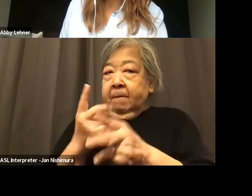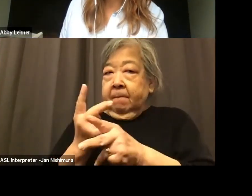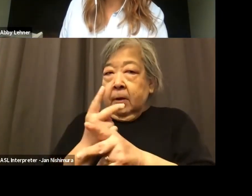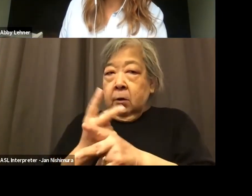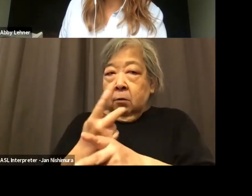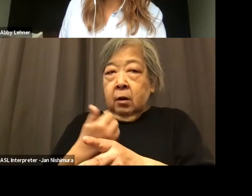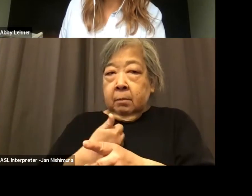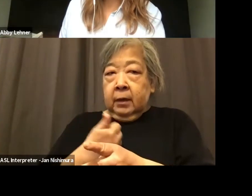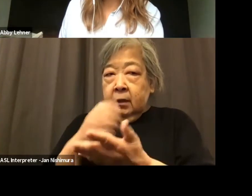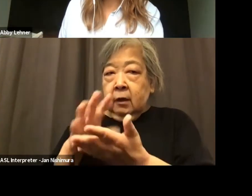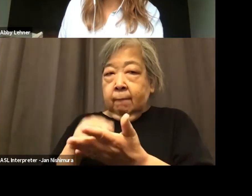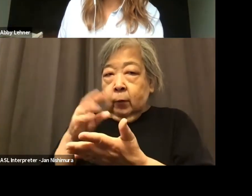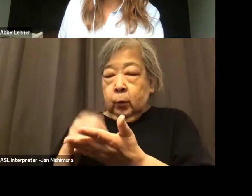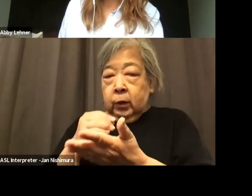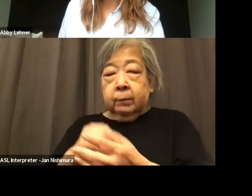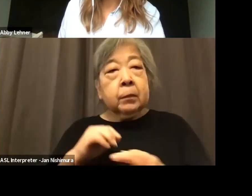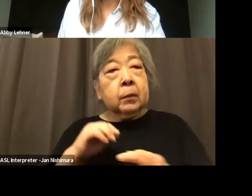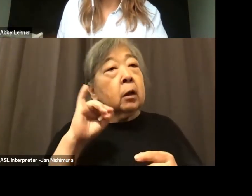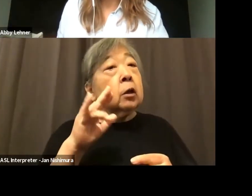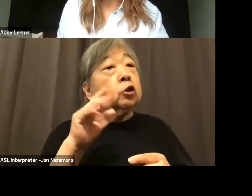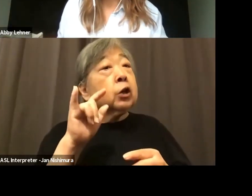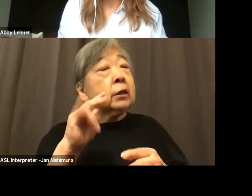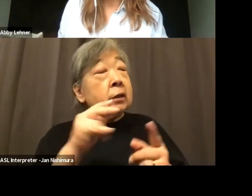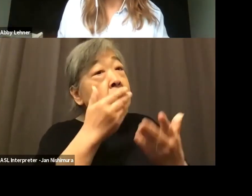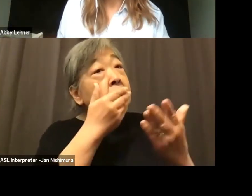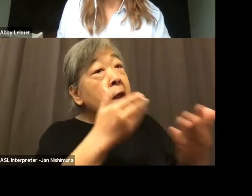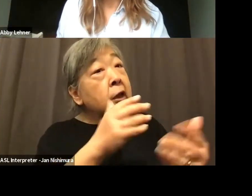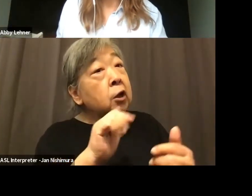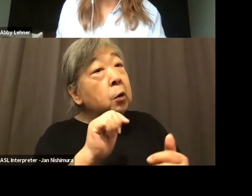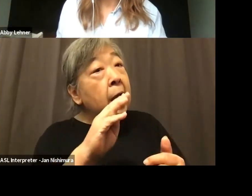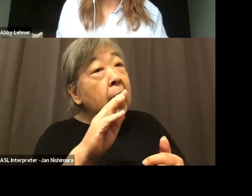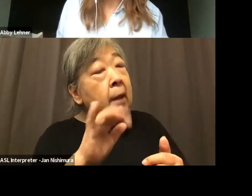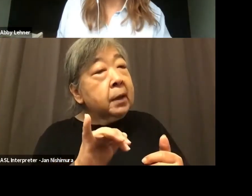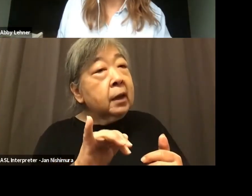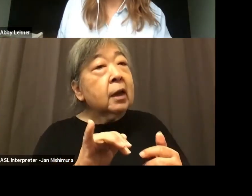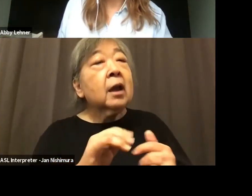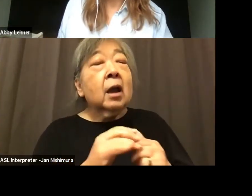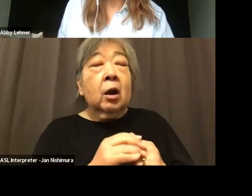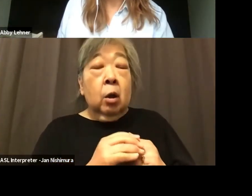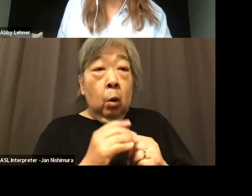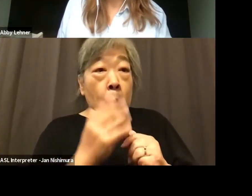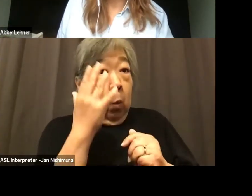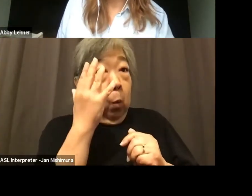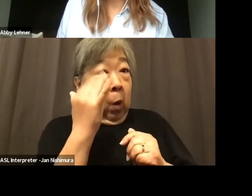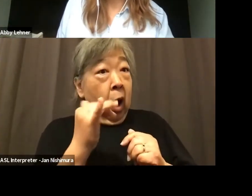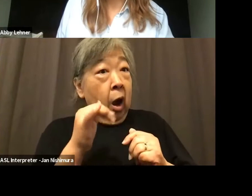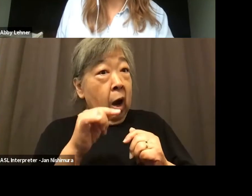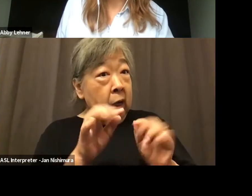Thanks, Abby. For people who might not know about this, why some of this can matter so much, for people with severe